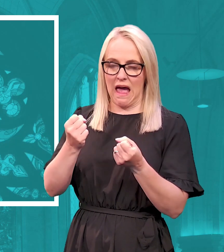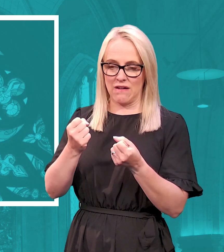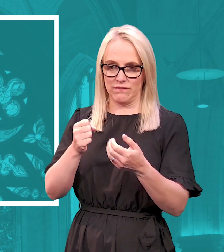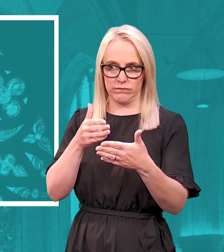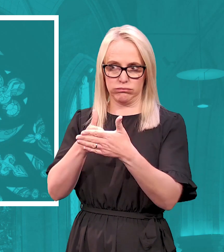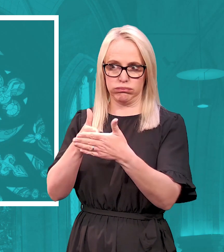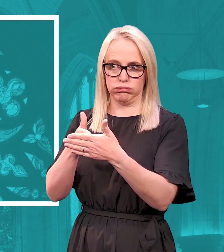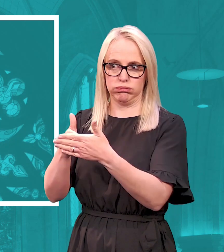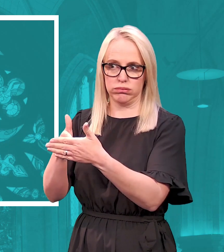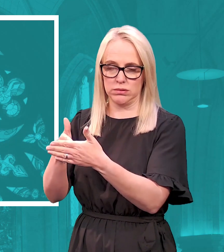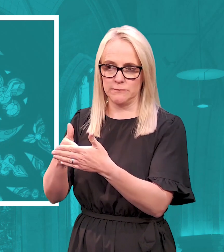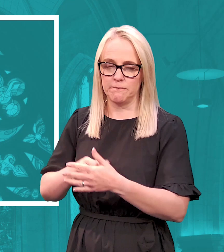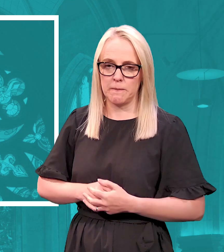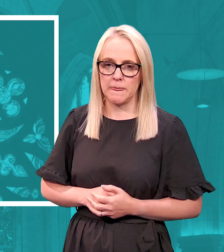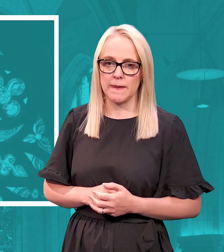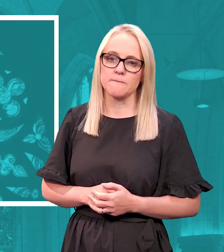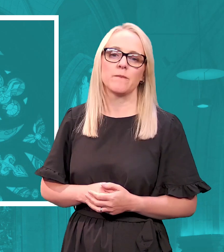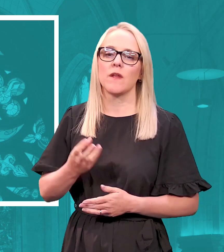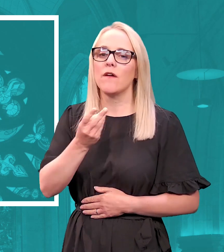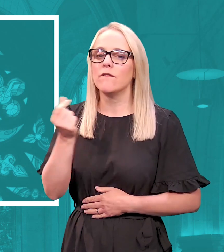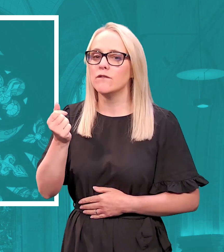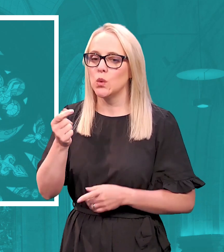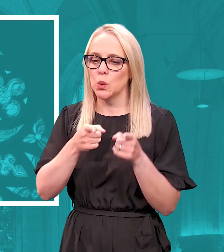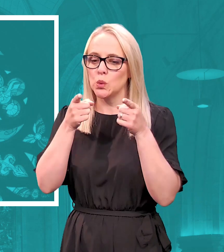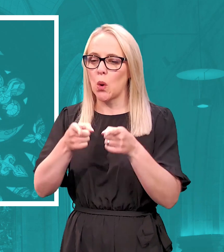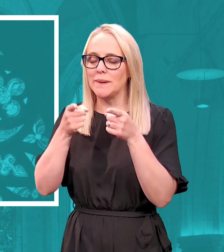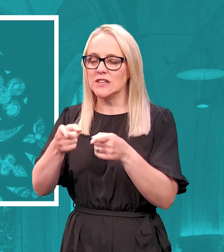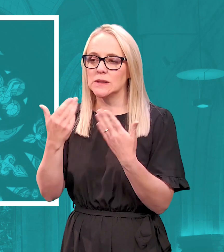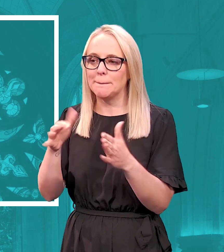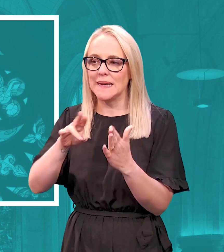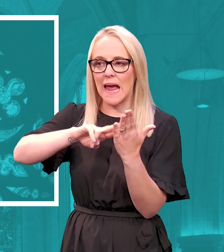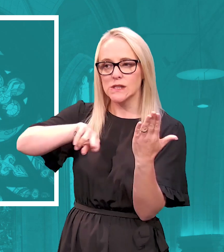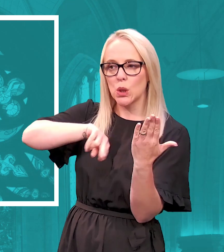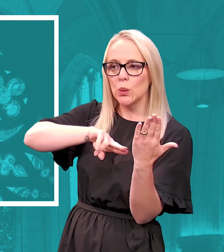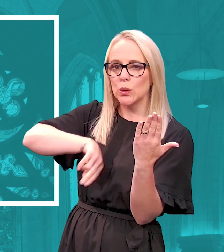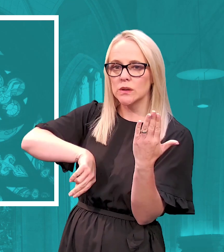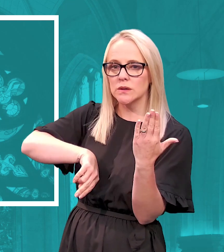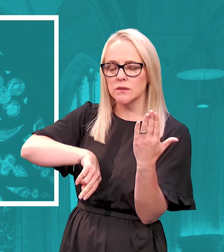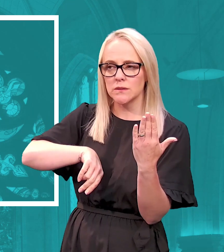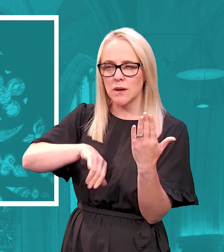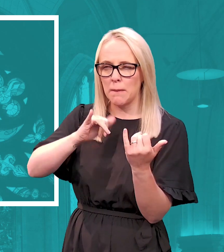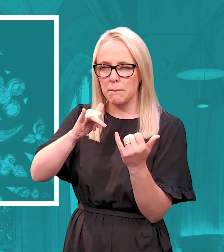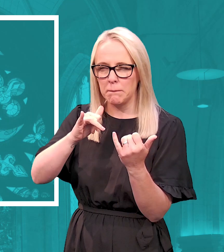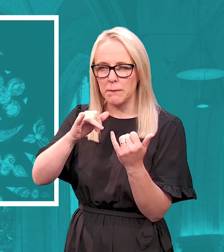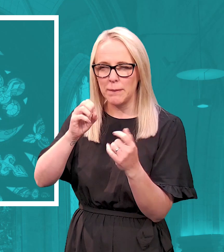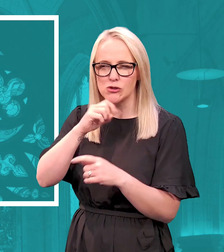There are a few nominations that we excluded. Now that might sound strange, but I will explain.